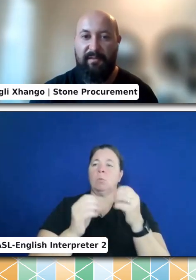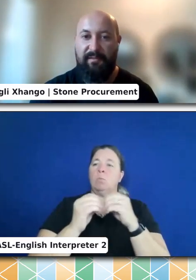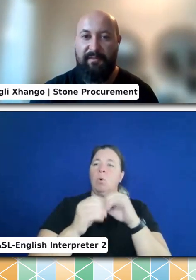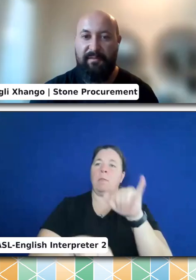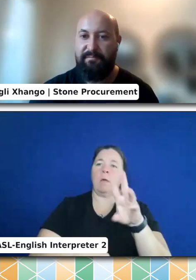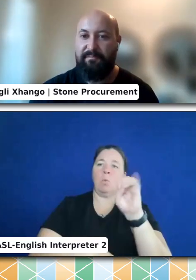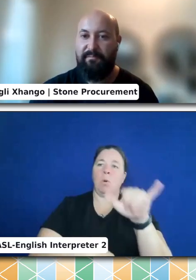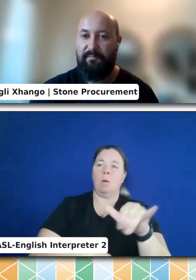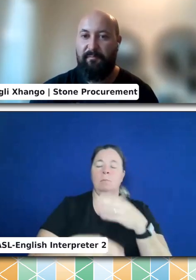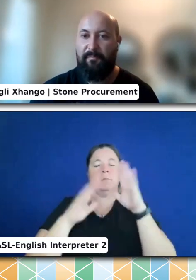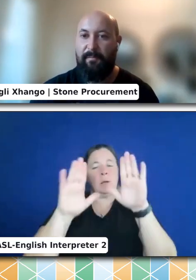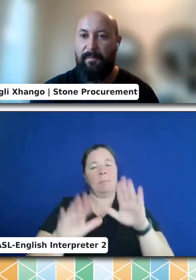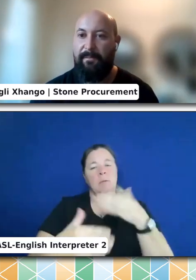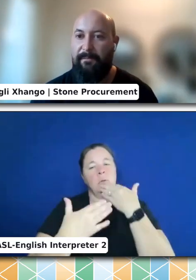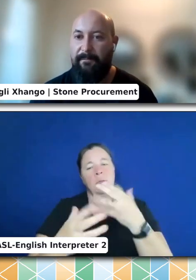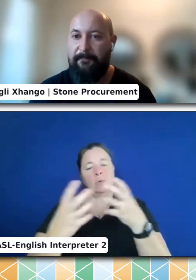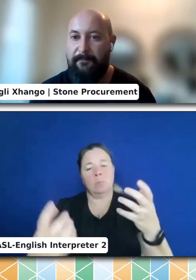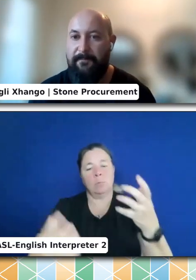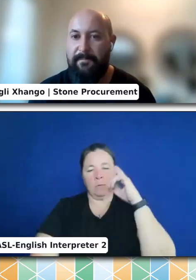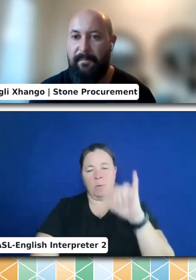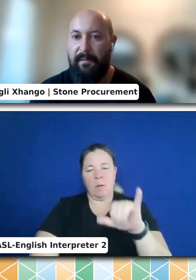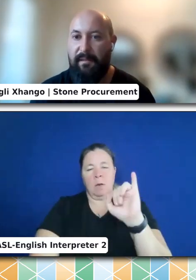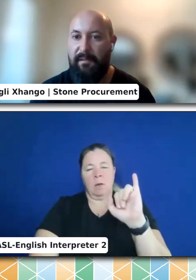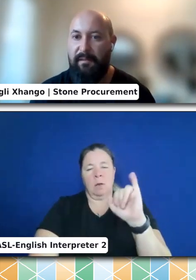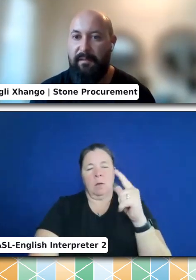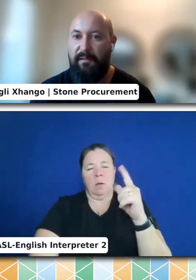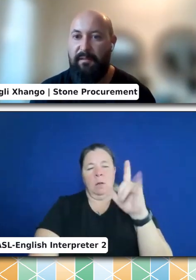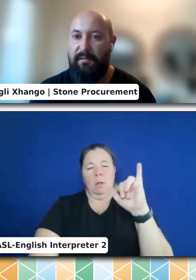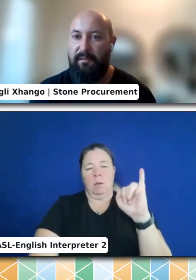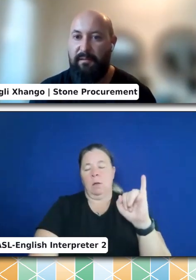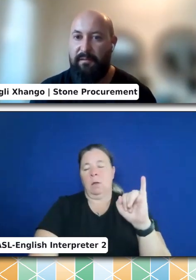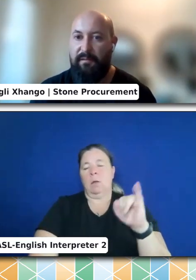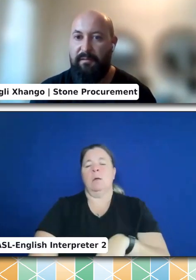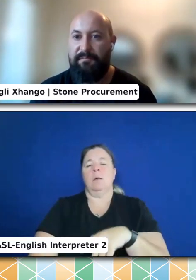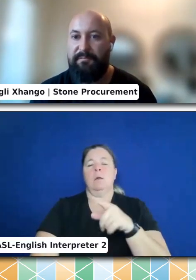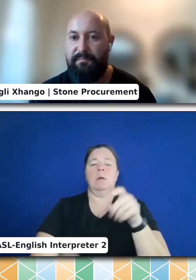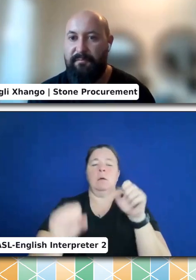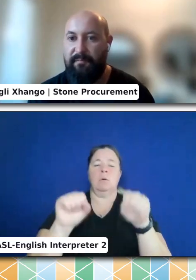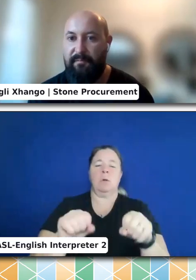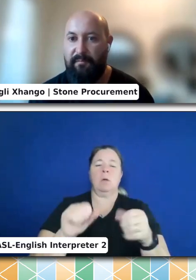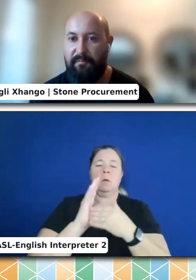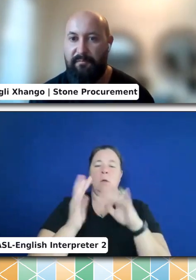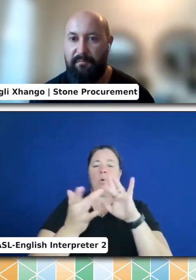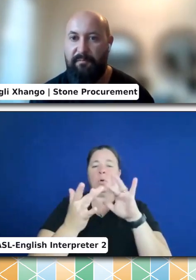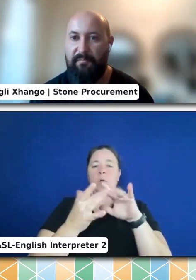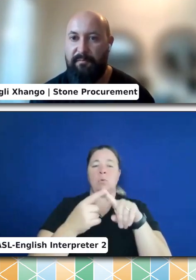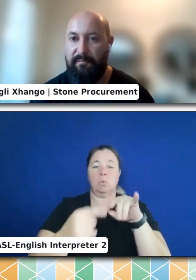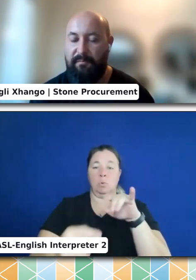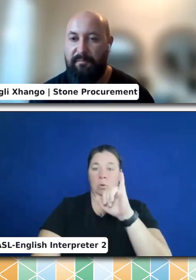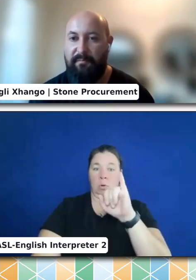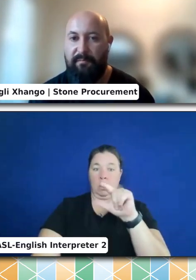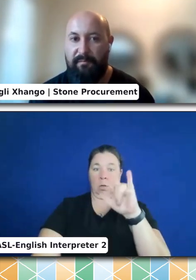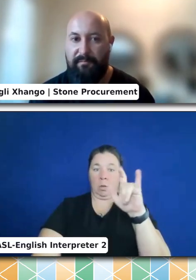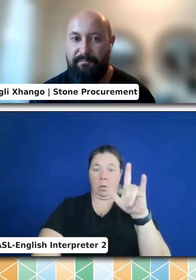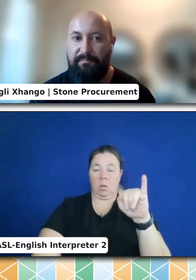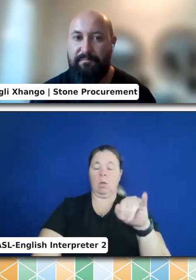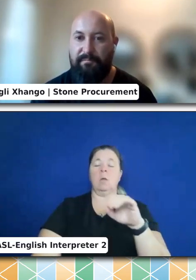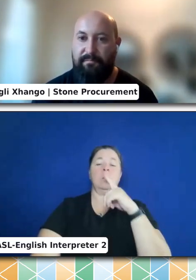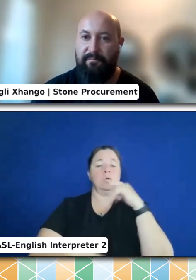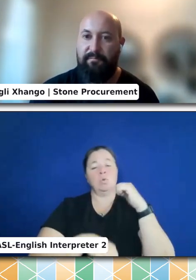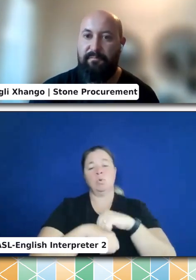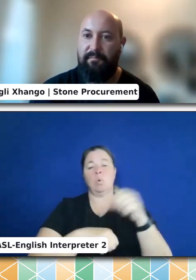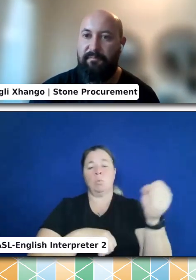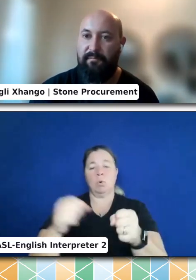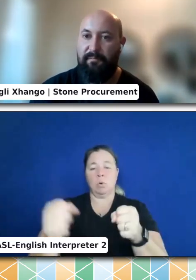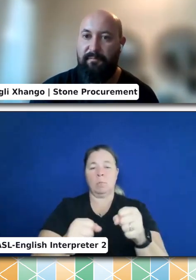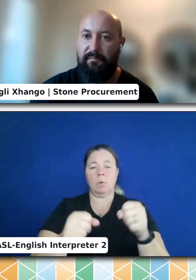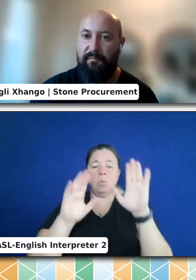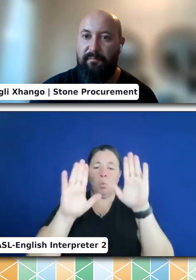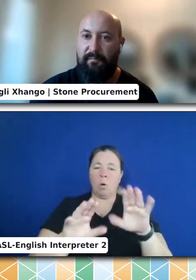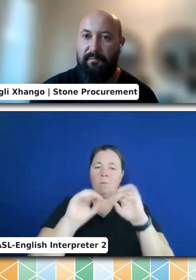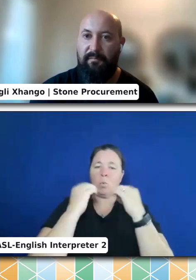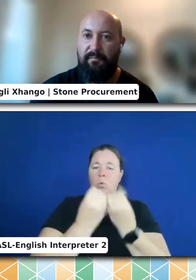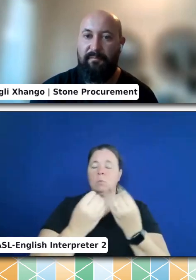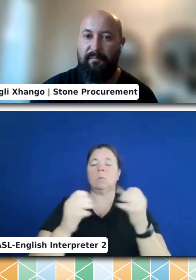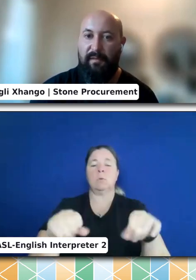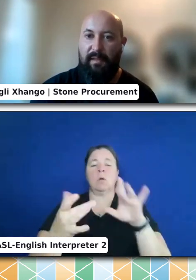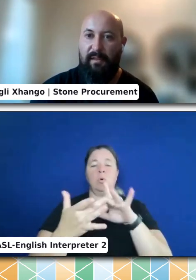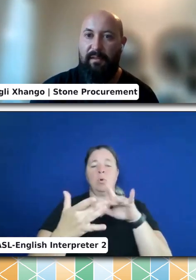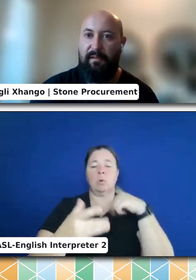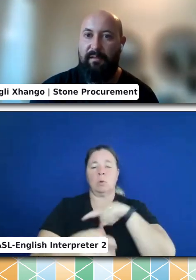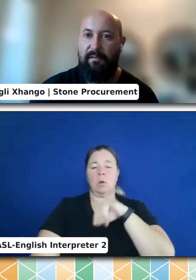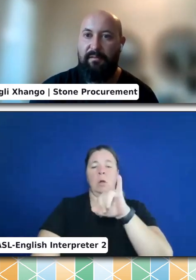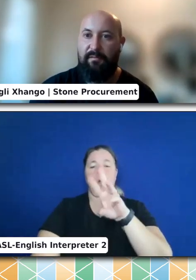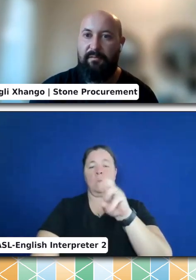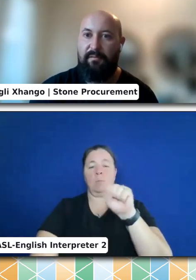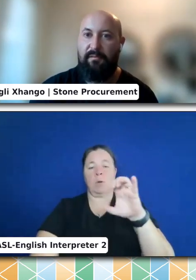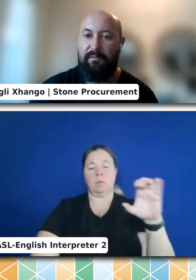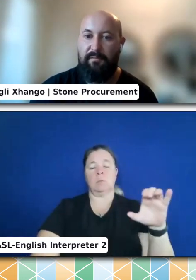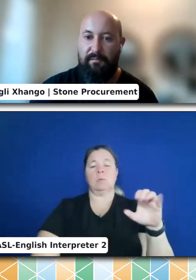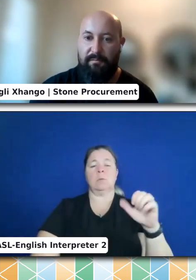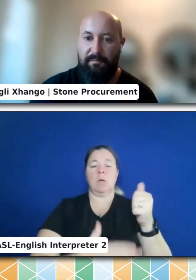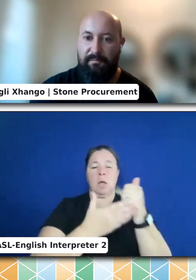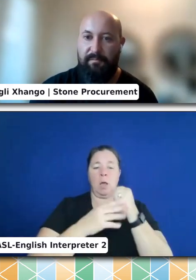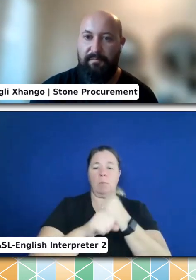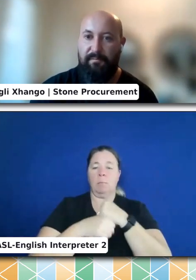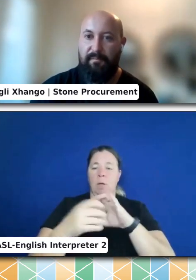Yeah, amazing. Thanks, thanks so much for that, Igli. And again, uh, you'll, uh, you guys can, uh, reach out to Igli. Please check out Stone Procurement, um, fantastic organization. You can also contact us at the IWSCC to help make that connection for you.